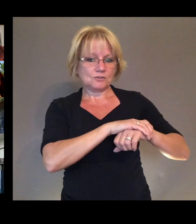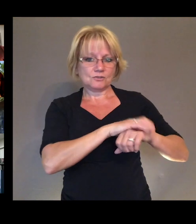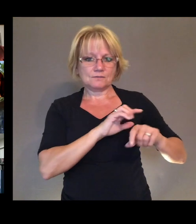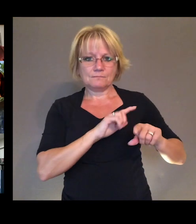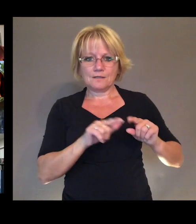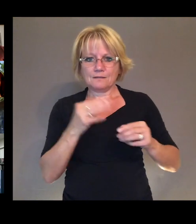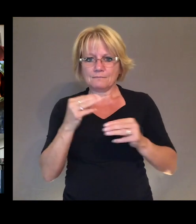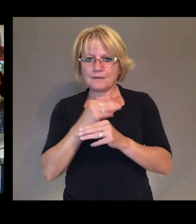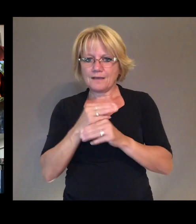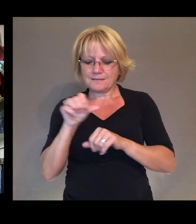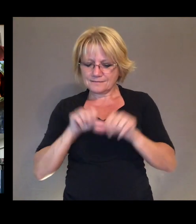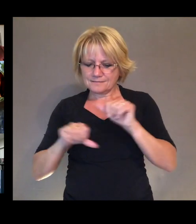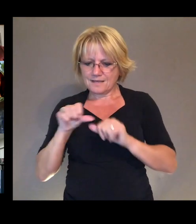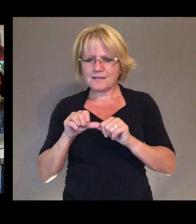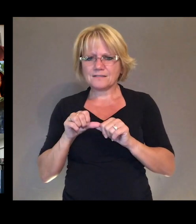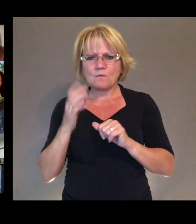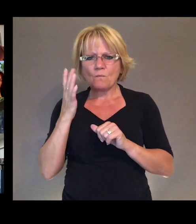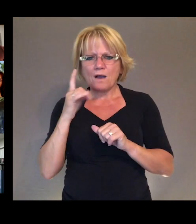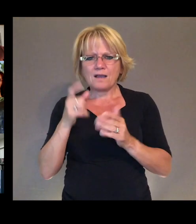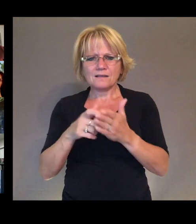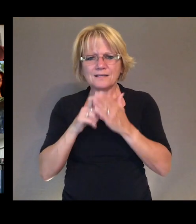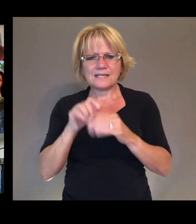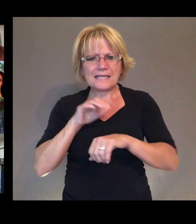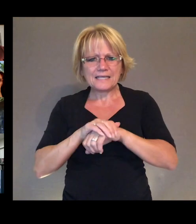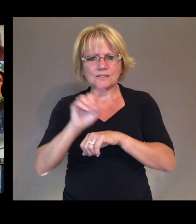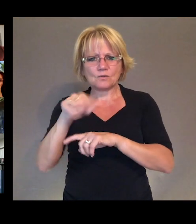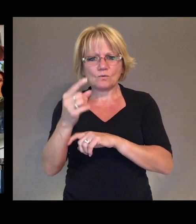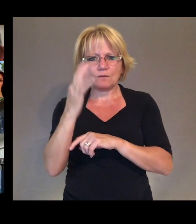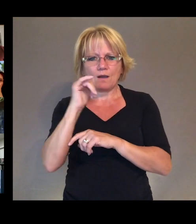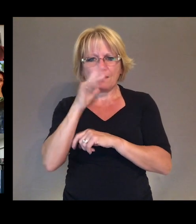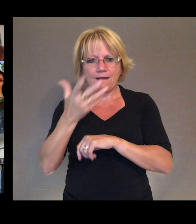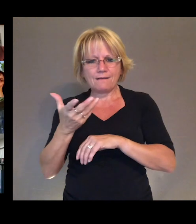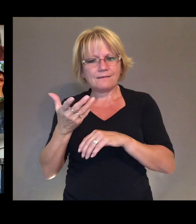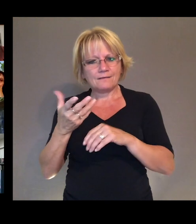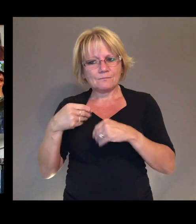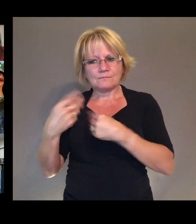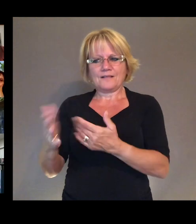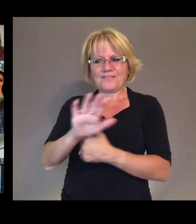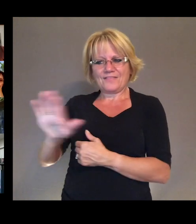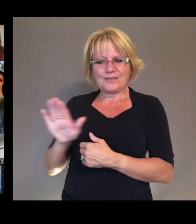why does that have to be in English only? Why couldn't it be offered in the language of it's dominant of the student?